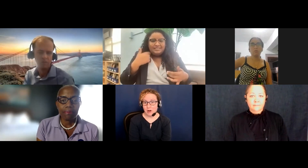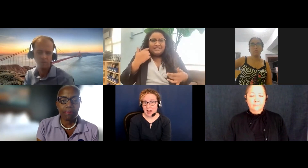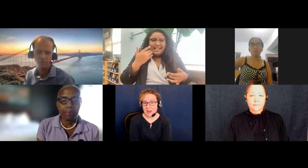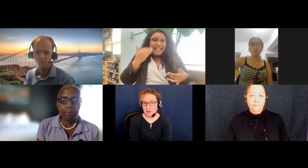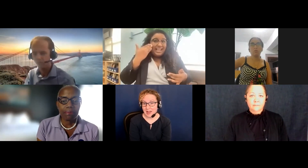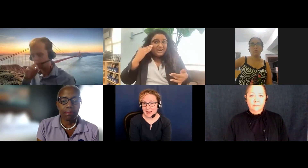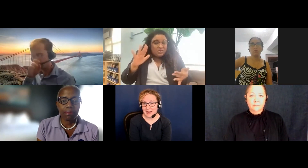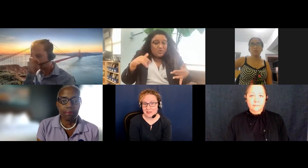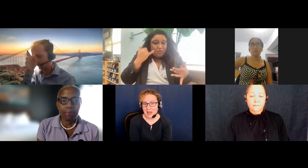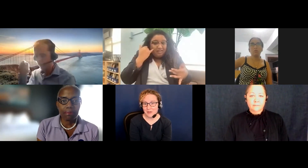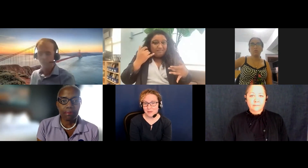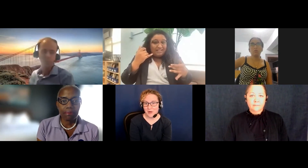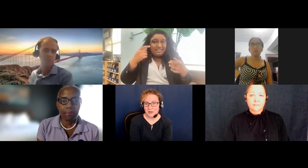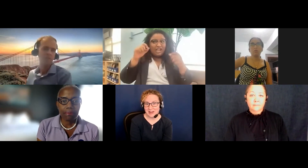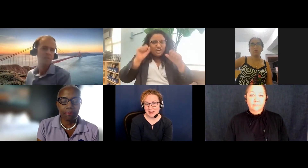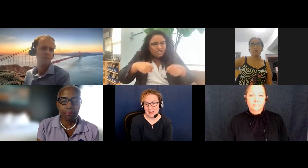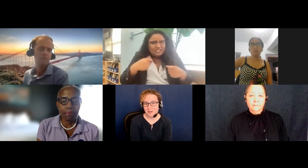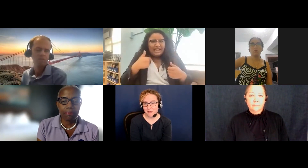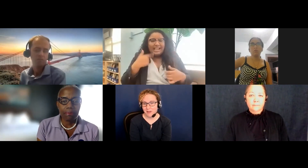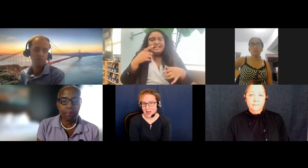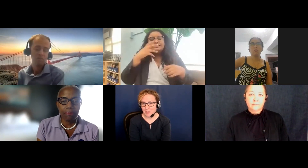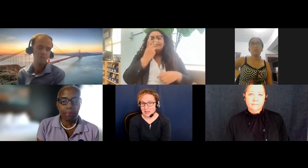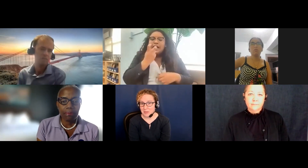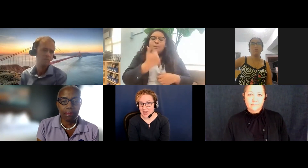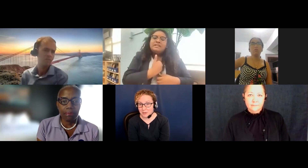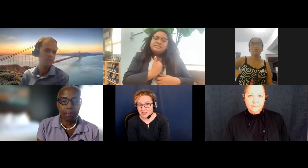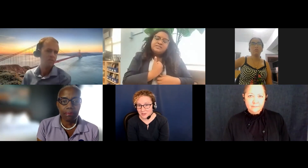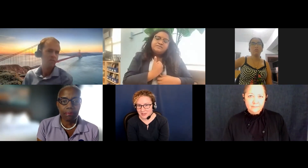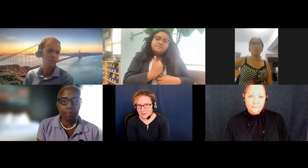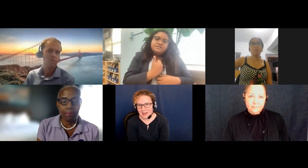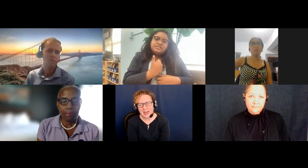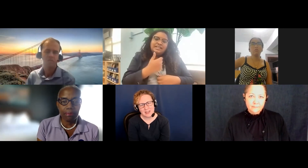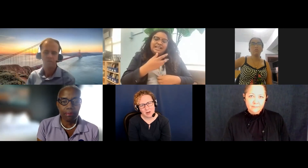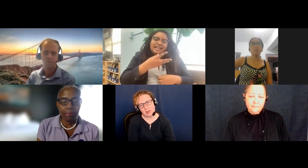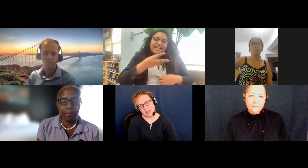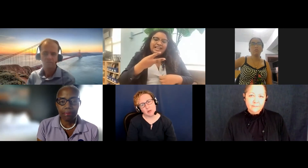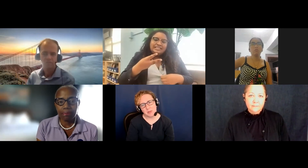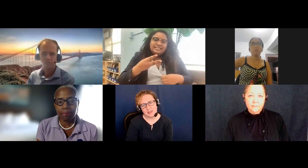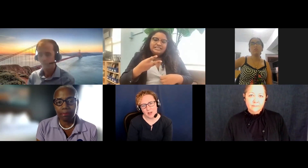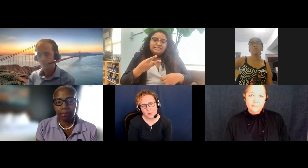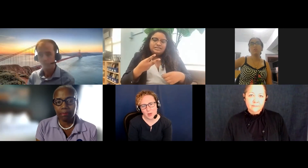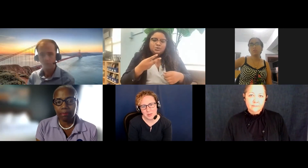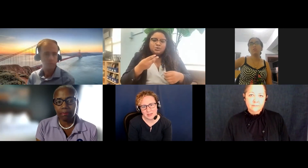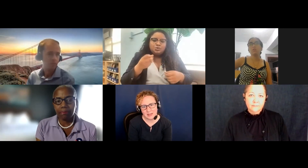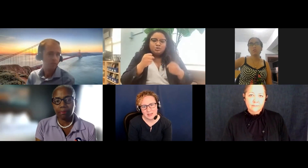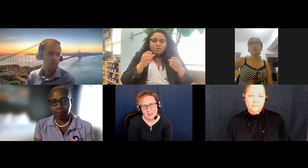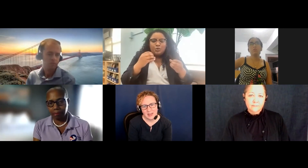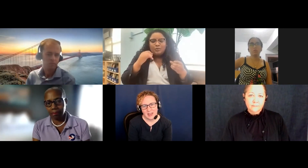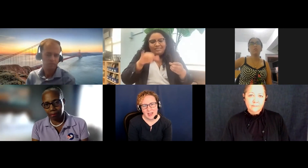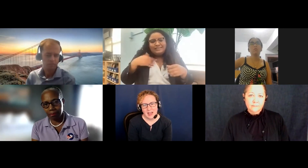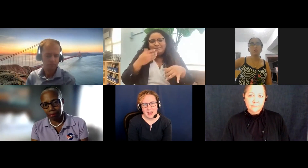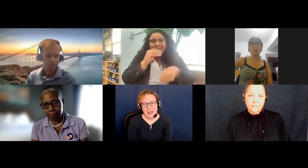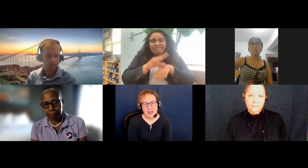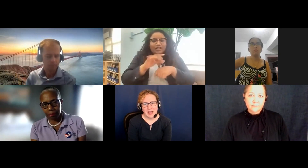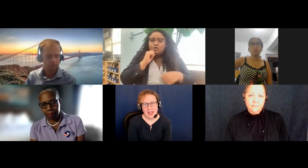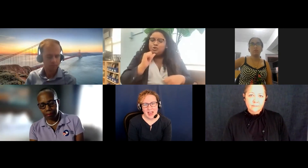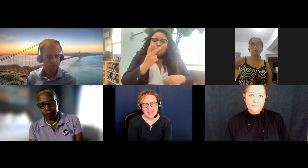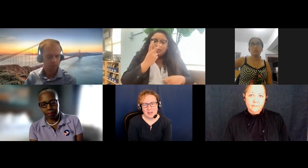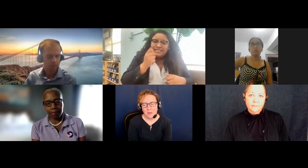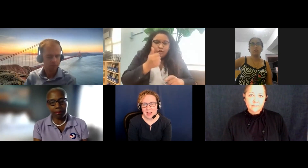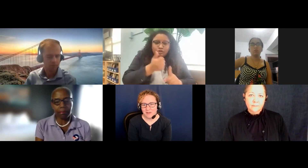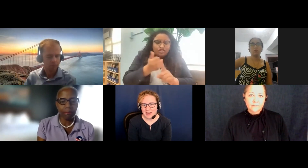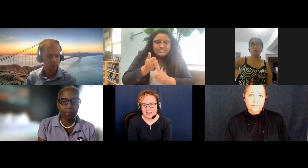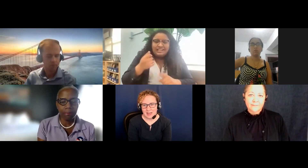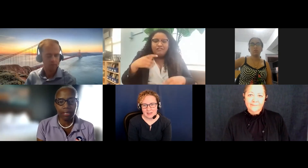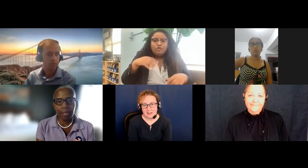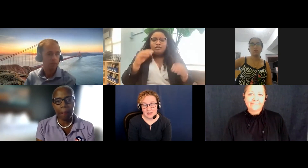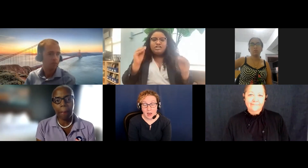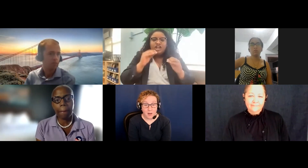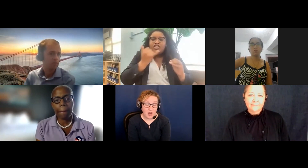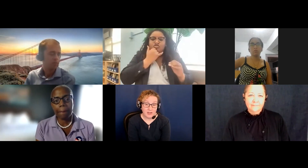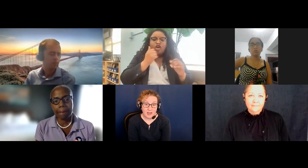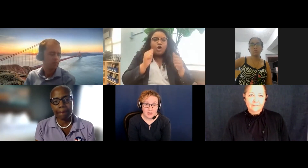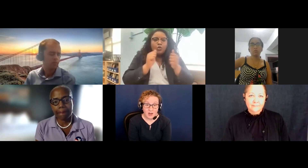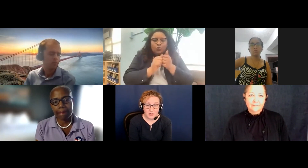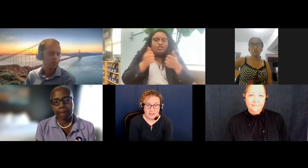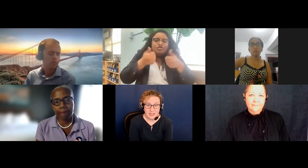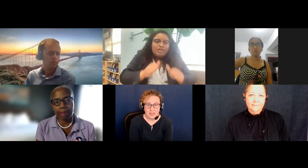I applied, I was wondering if I would be able to do it. I doubted myself quite a bit. My advice, it